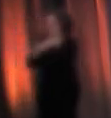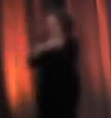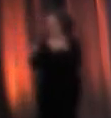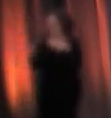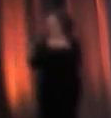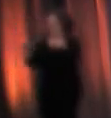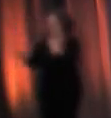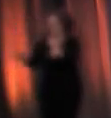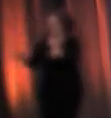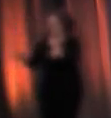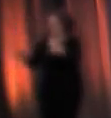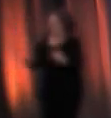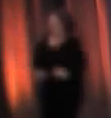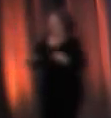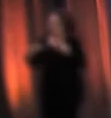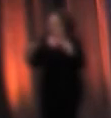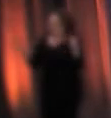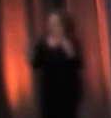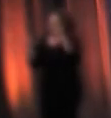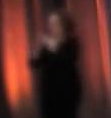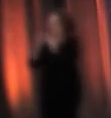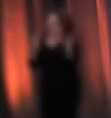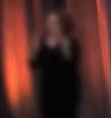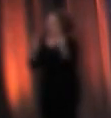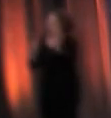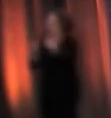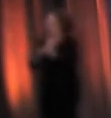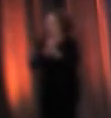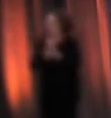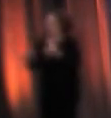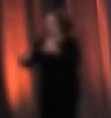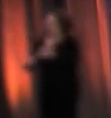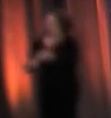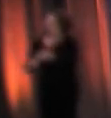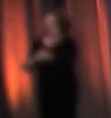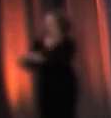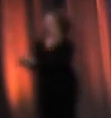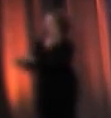qui se sitieront dans la bibliothèque, c'est fléché et il y aura des personnes pour vous guider.